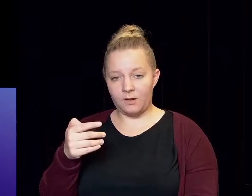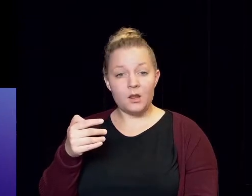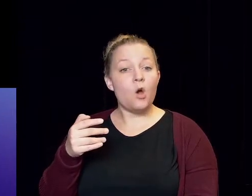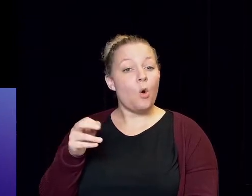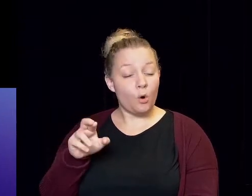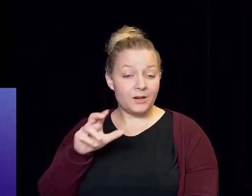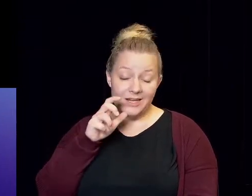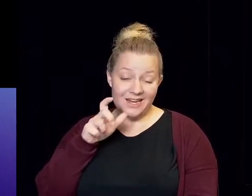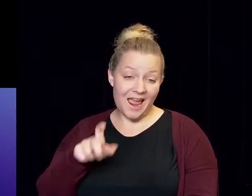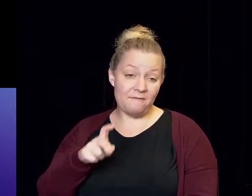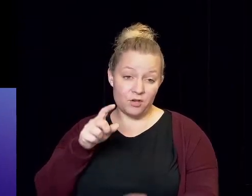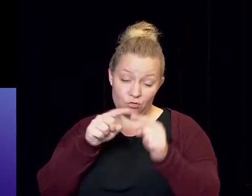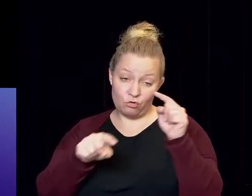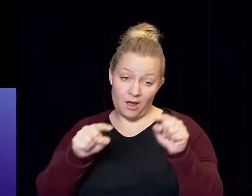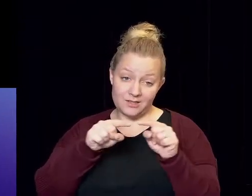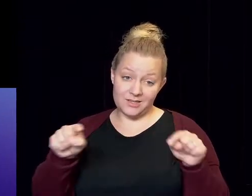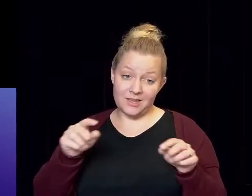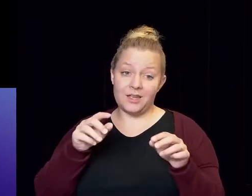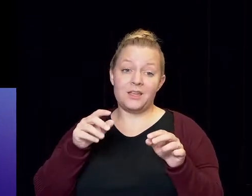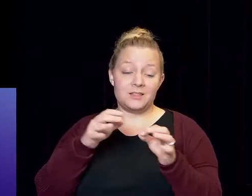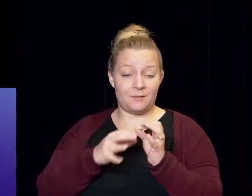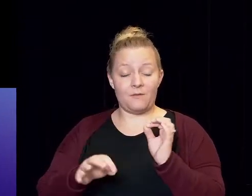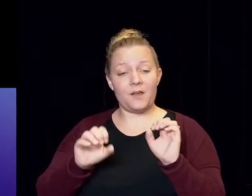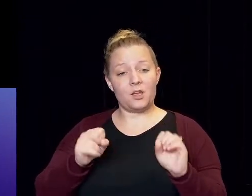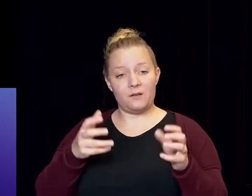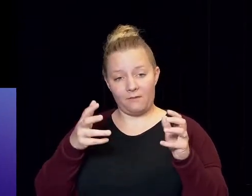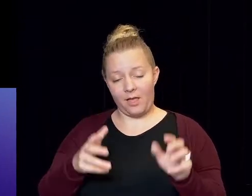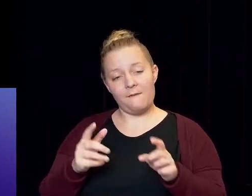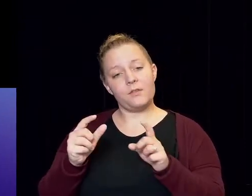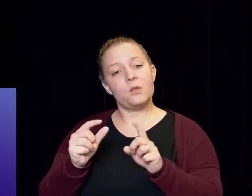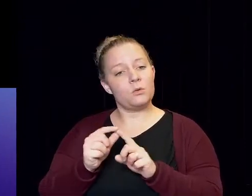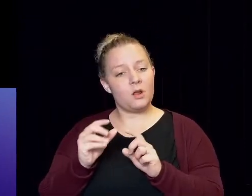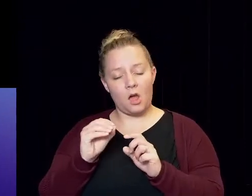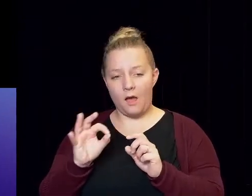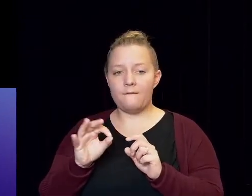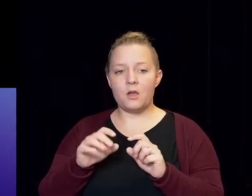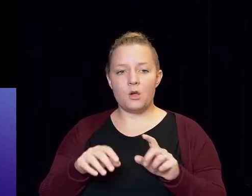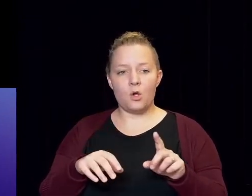you could have left the word "of" and you could have said well I know that 1/100 of